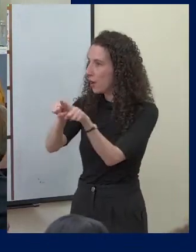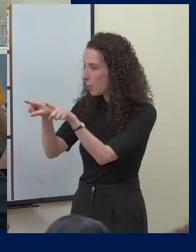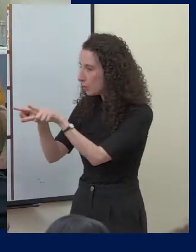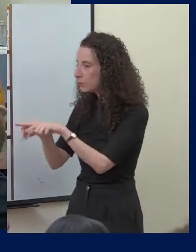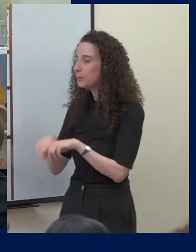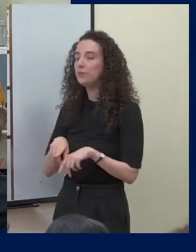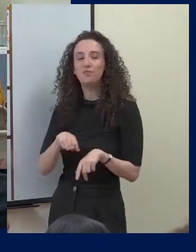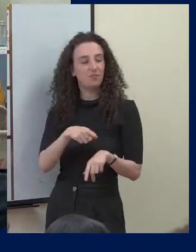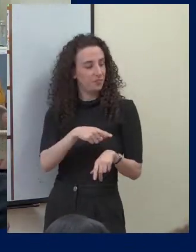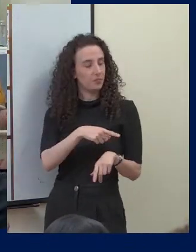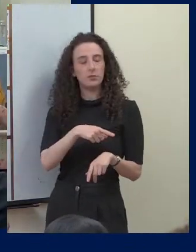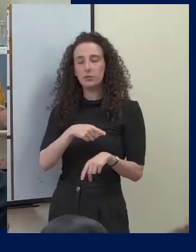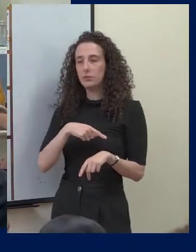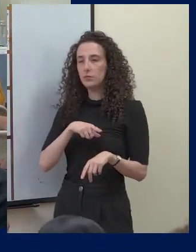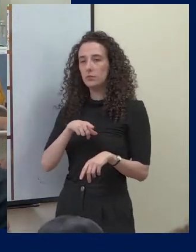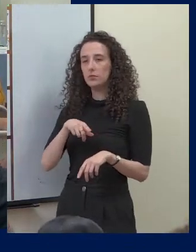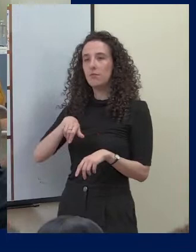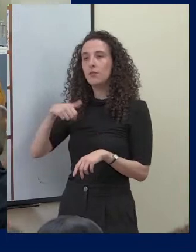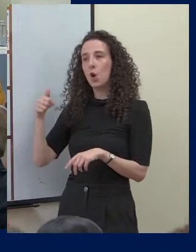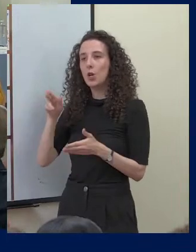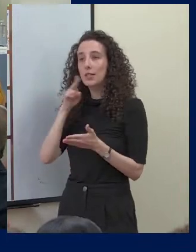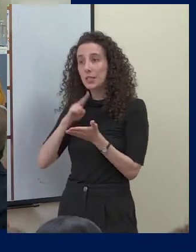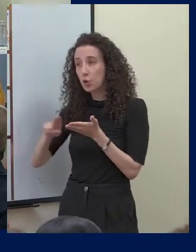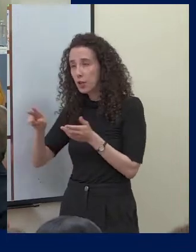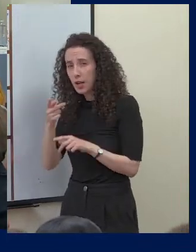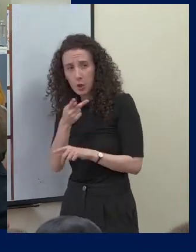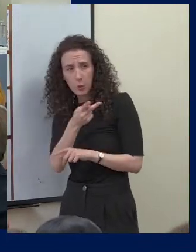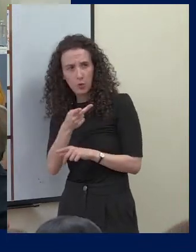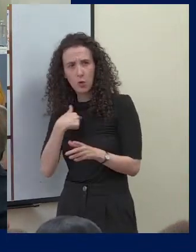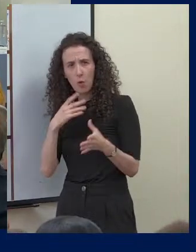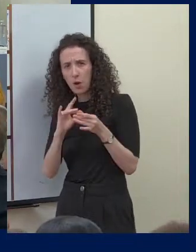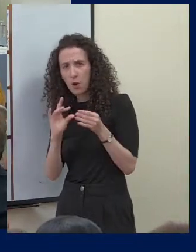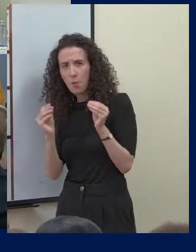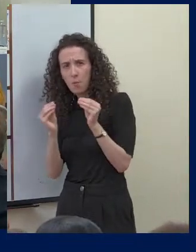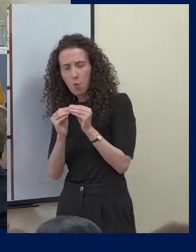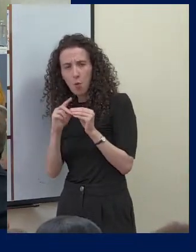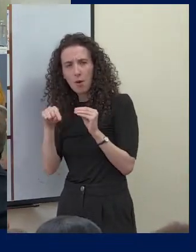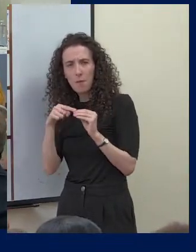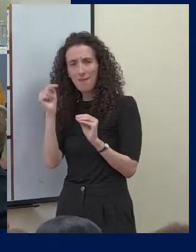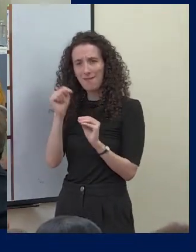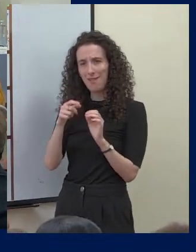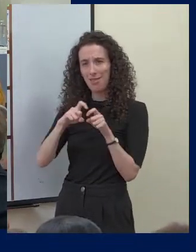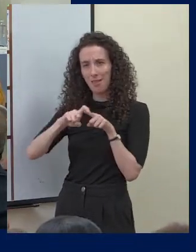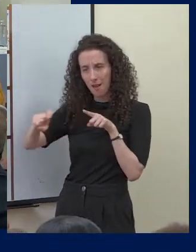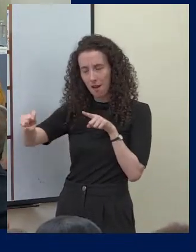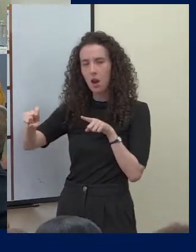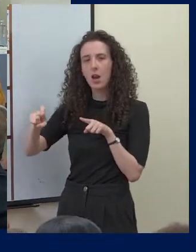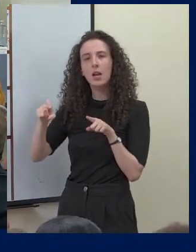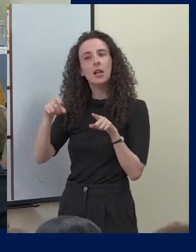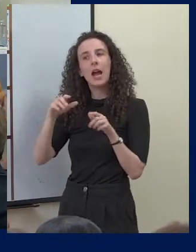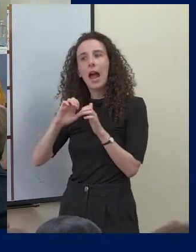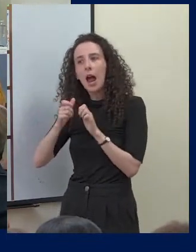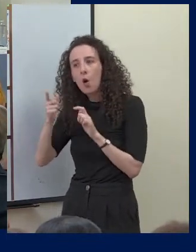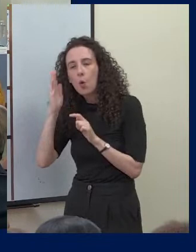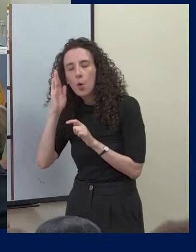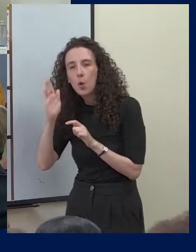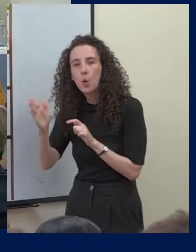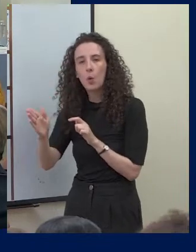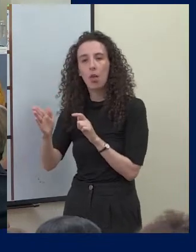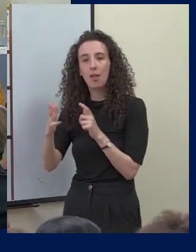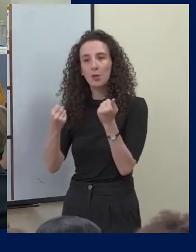if you want to talk a little bit more about how the line is going to be, meeting the work